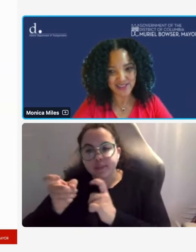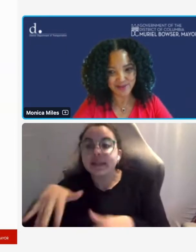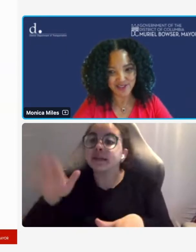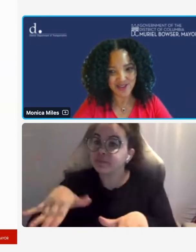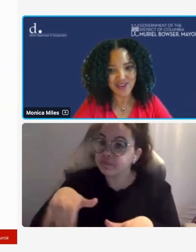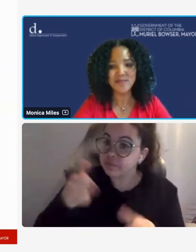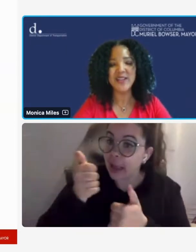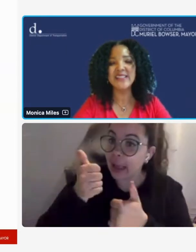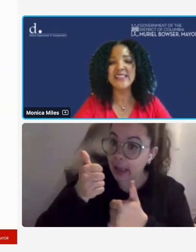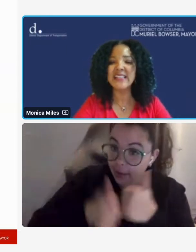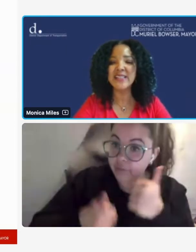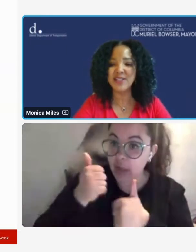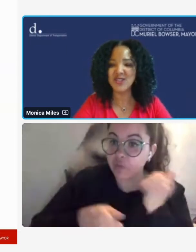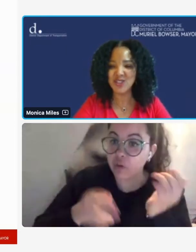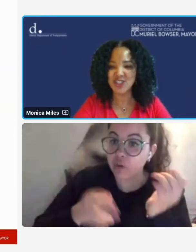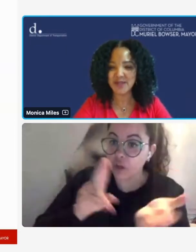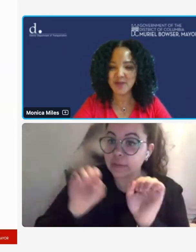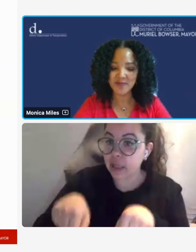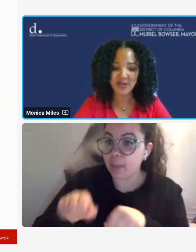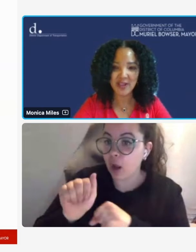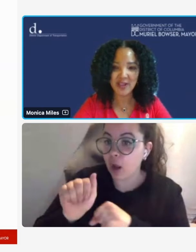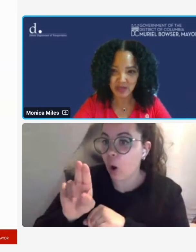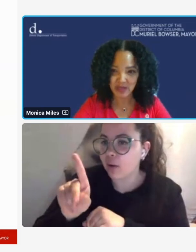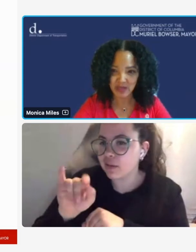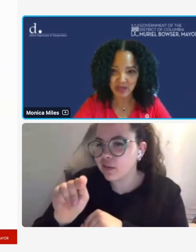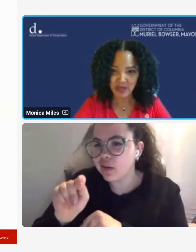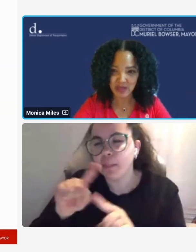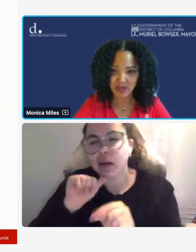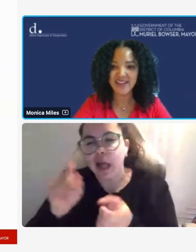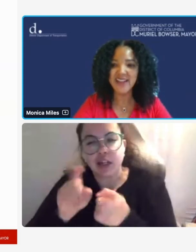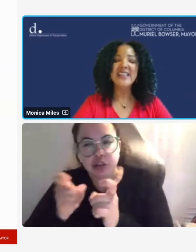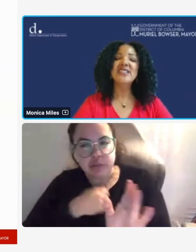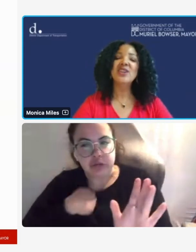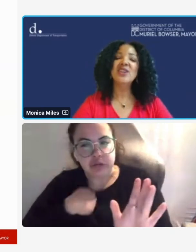that is subject to audit but it's not subject to adjustment so i i'm correcting myself there so